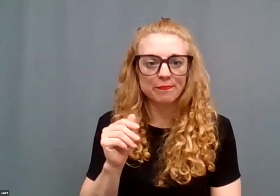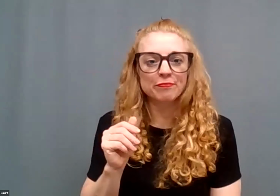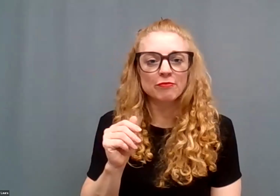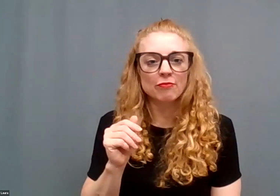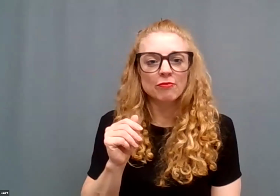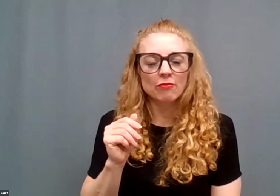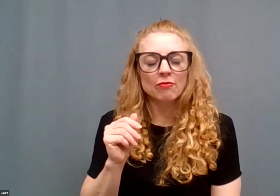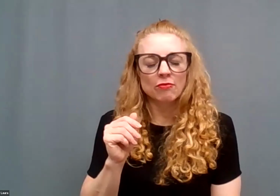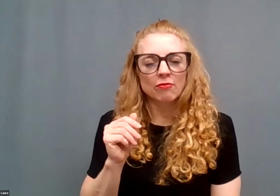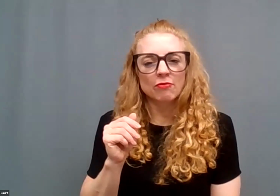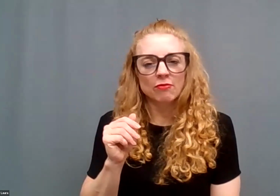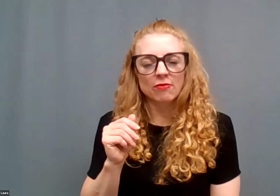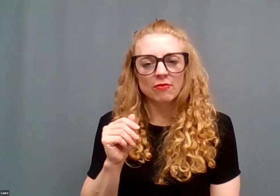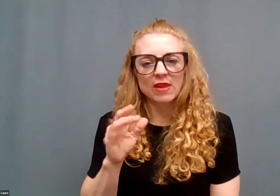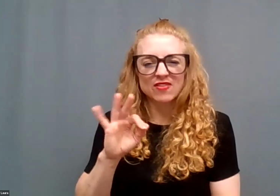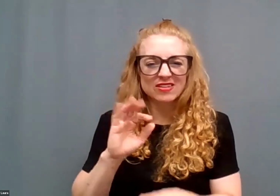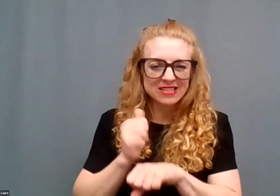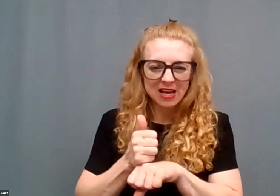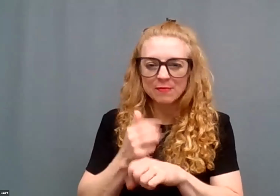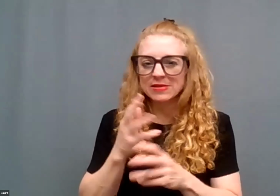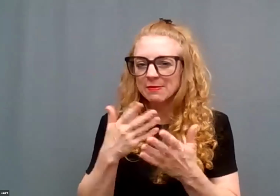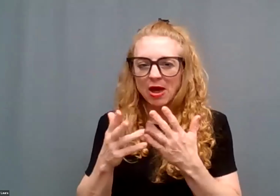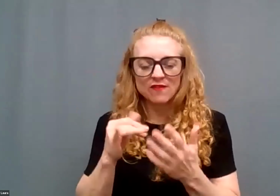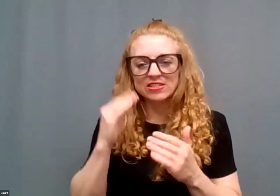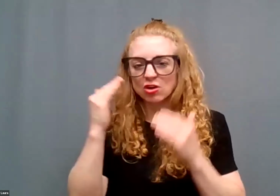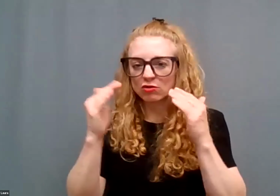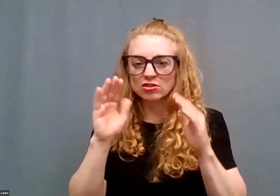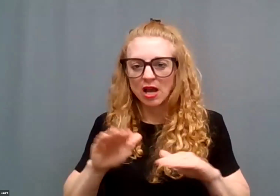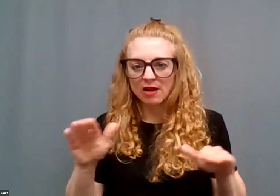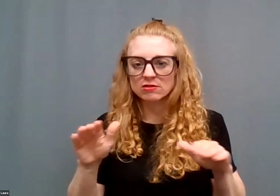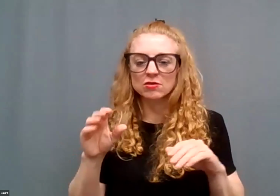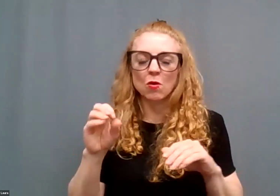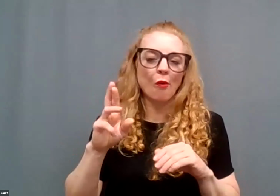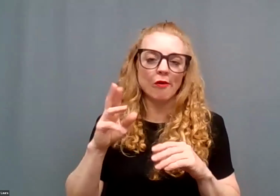things up with them whether this adult child if it's a friend if it's a caregiver or whatever to